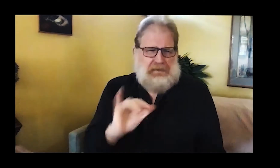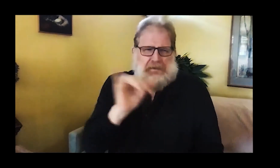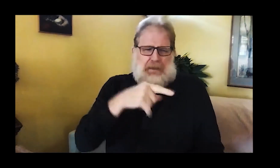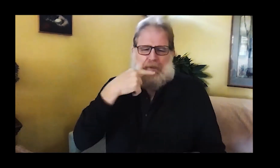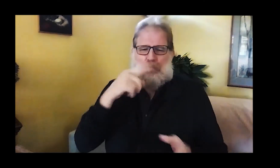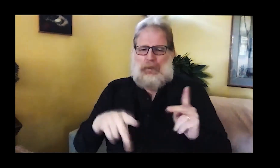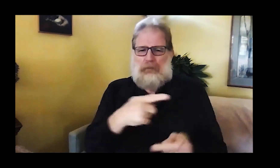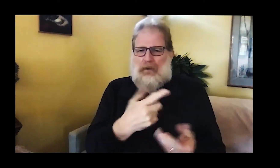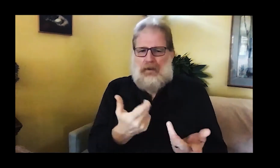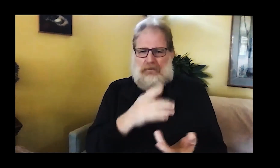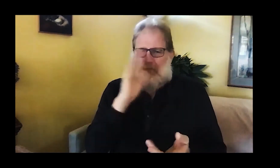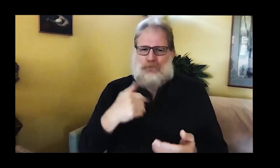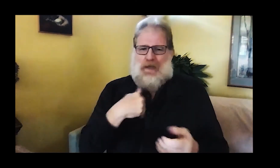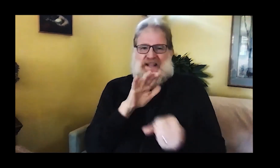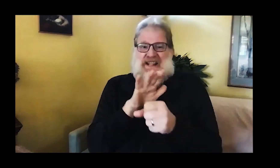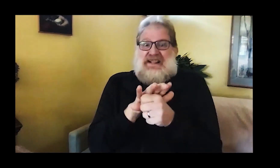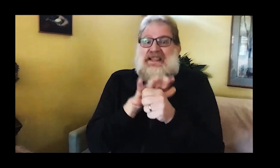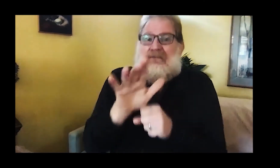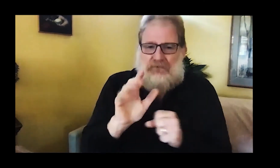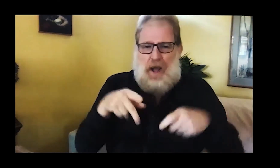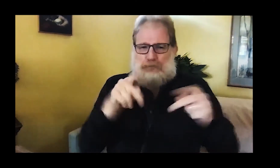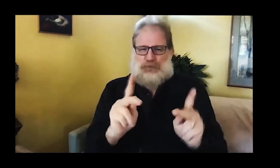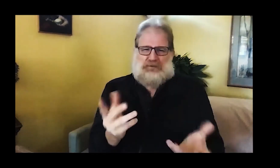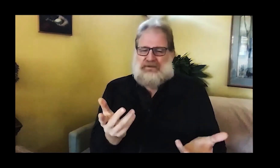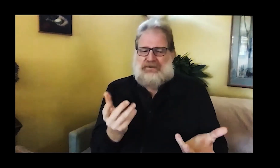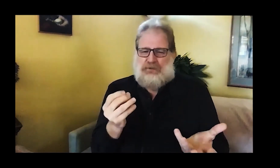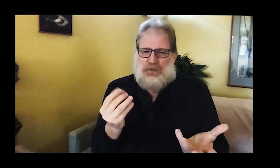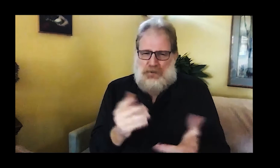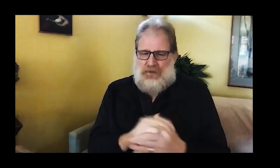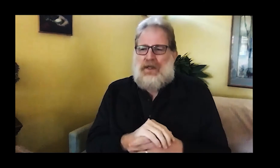is just impossible. I think that hearing people would say the same thing. There's never enough